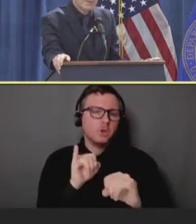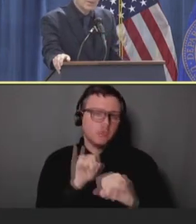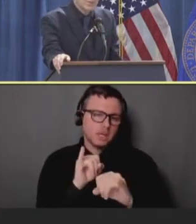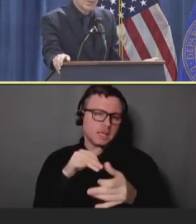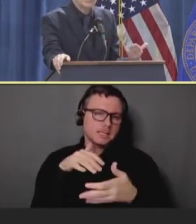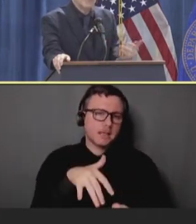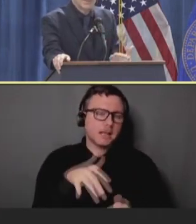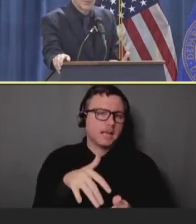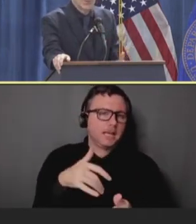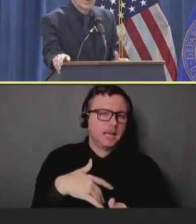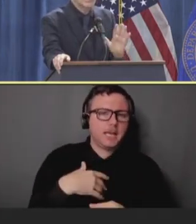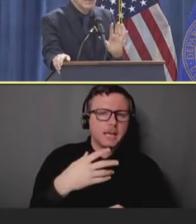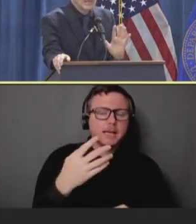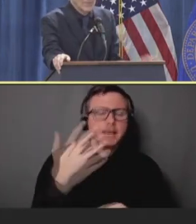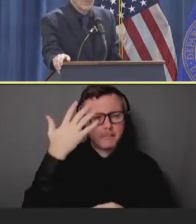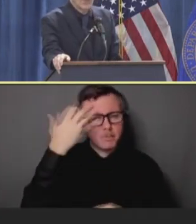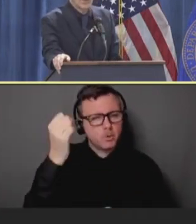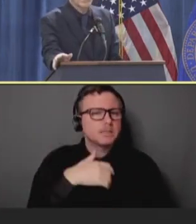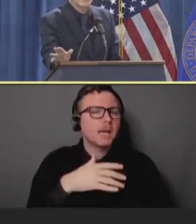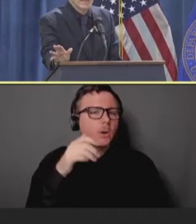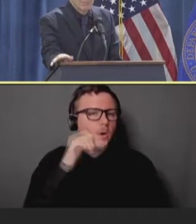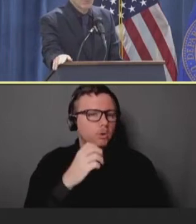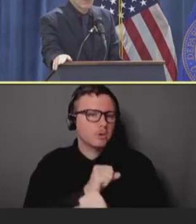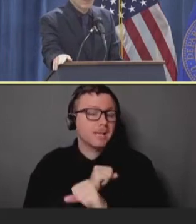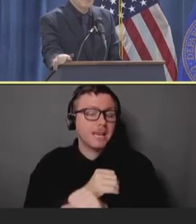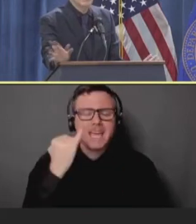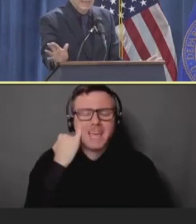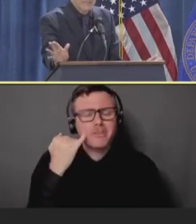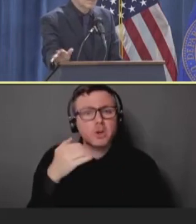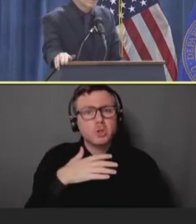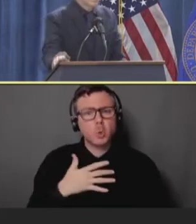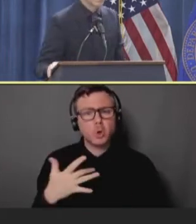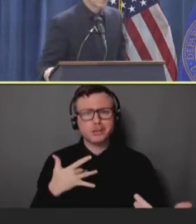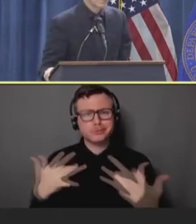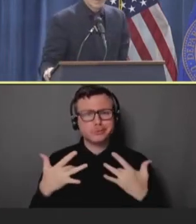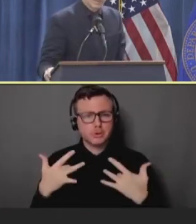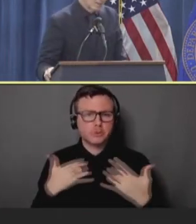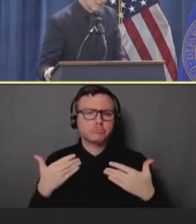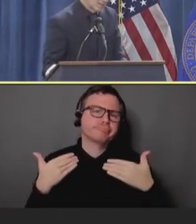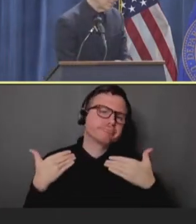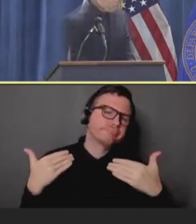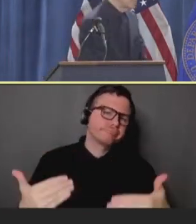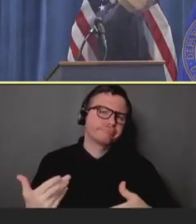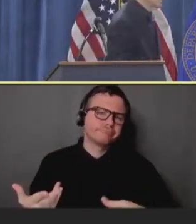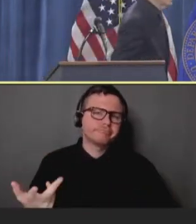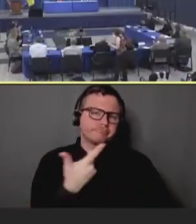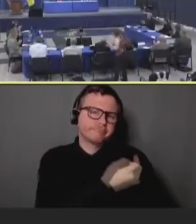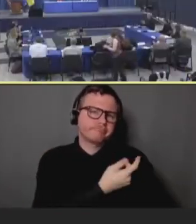Maybe it will, maybe it won't. If you're worried, get boosted. Thanks.